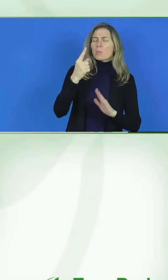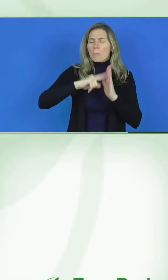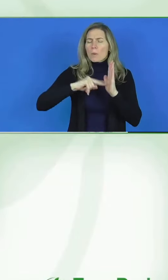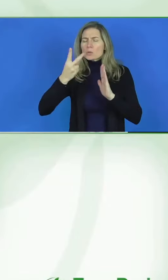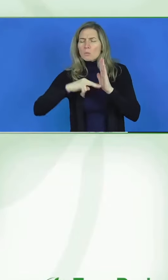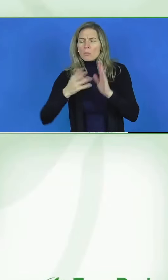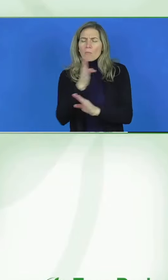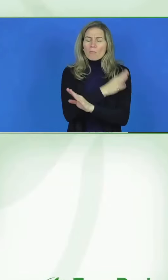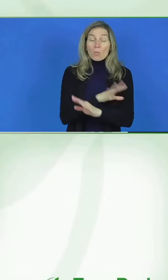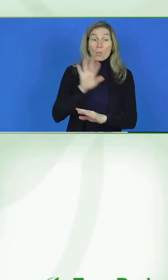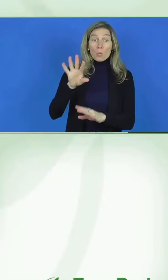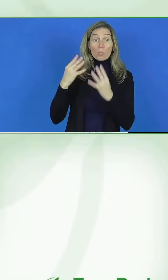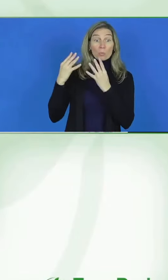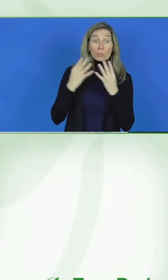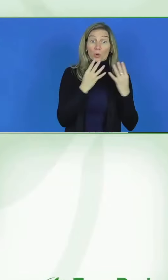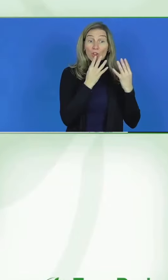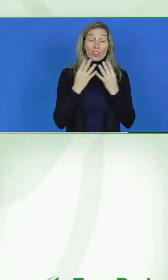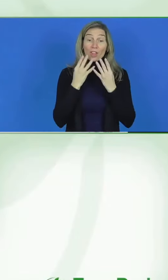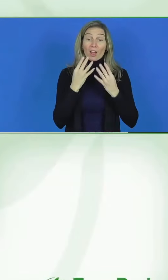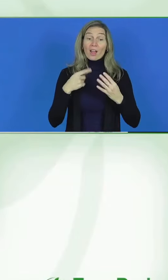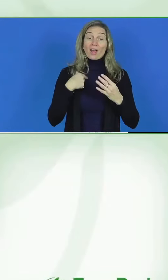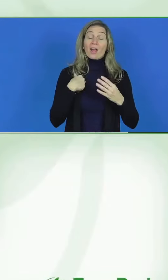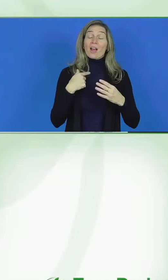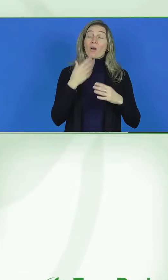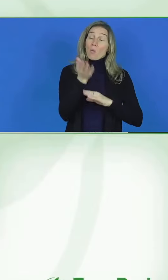We spent some time in his home which he shared with his mother.